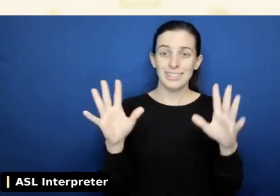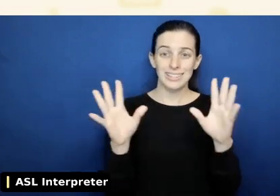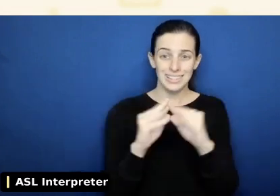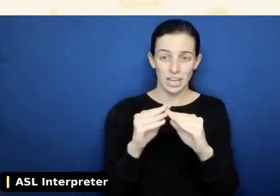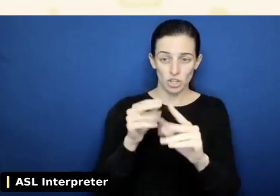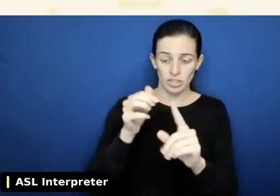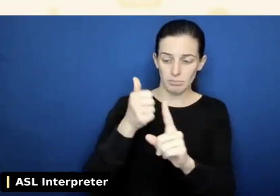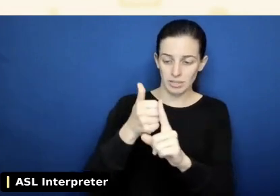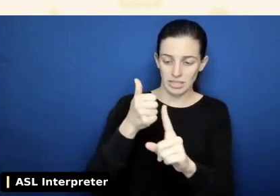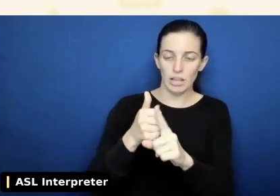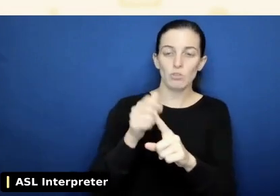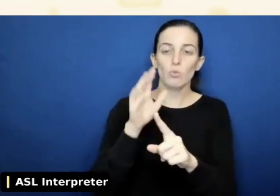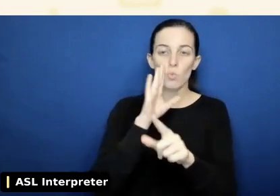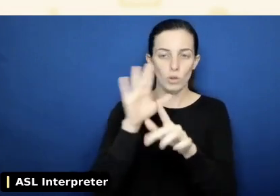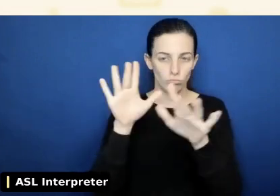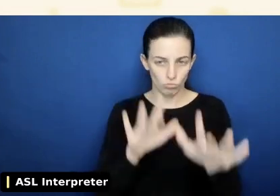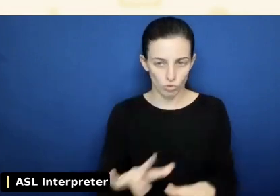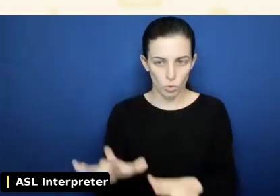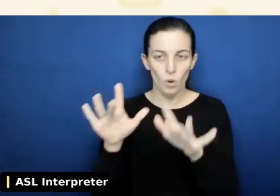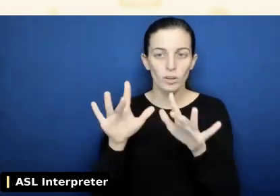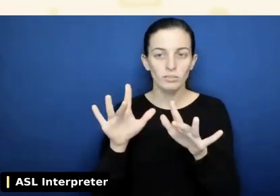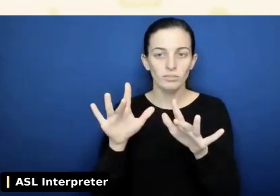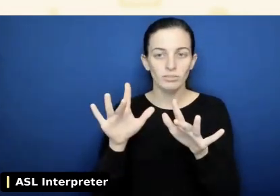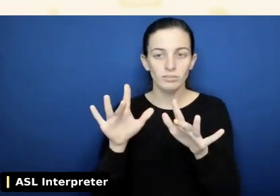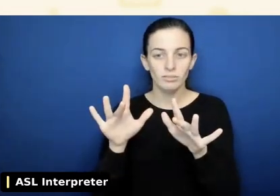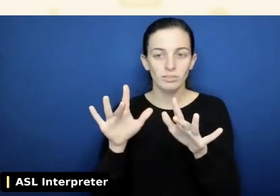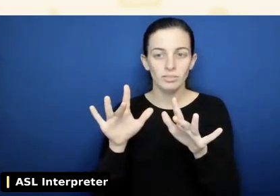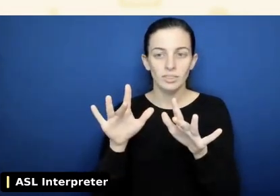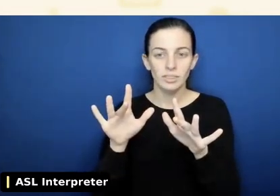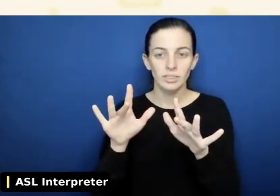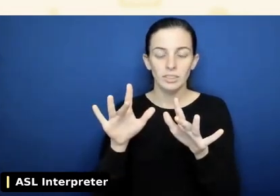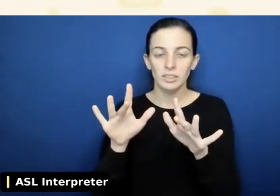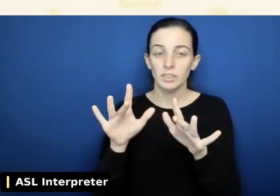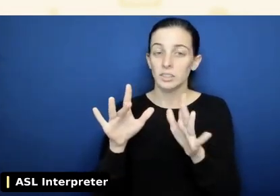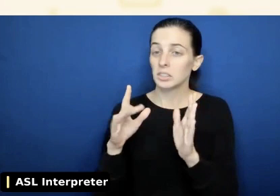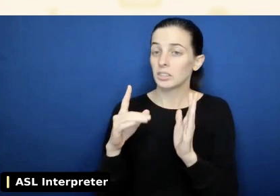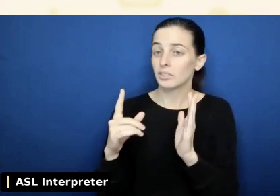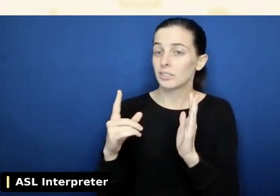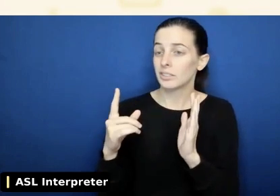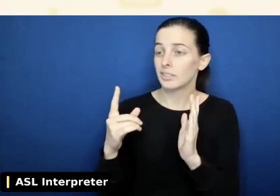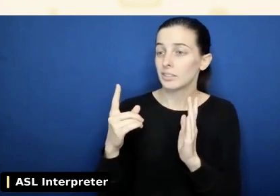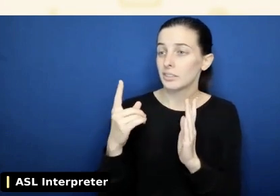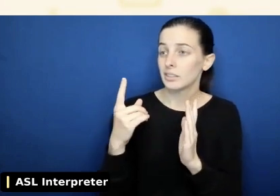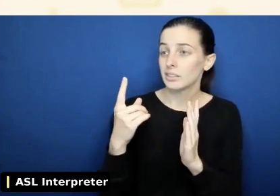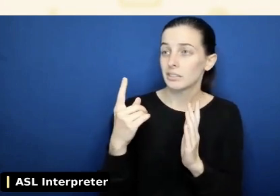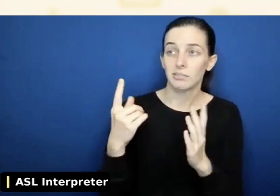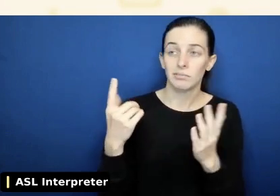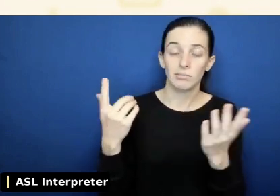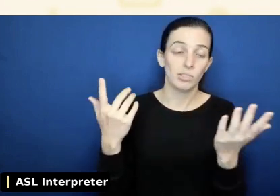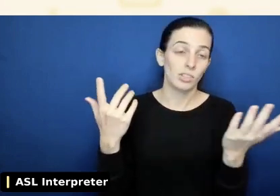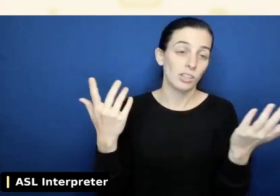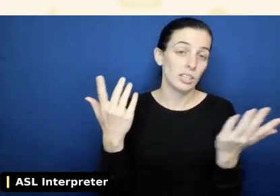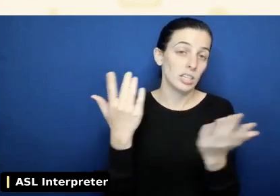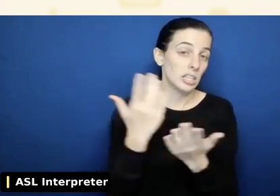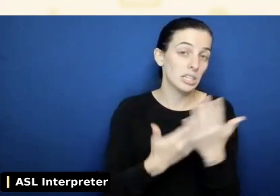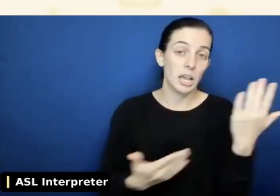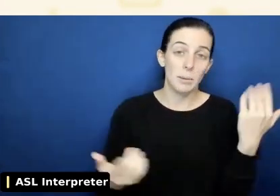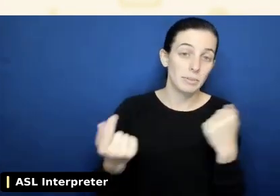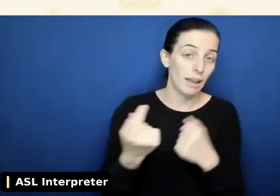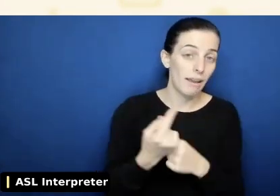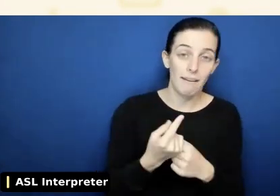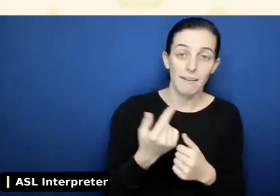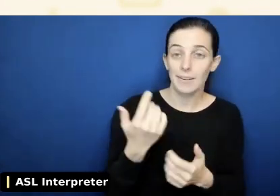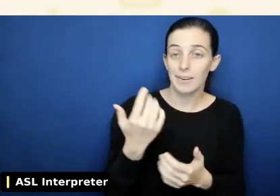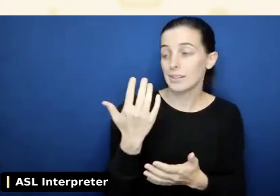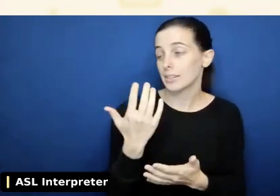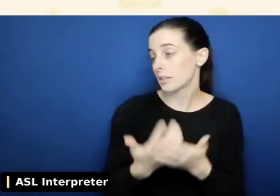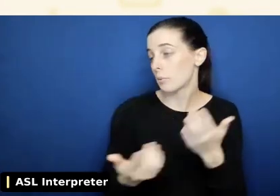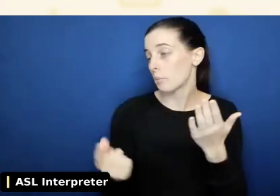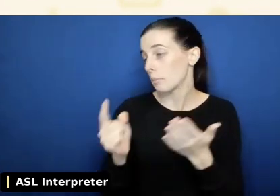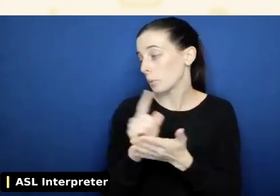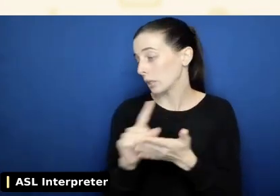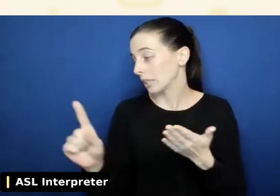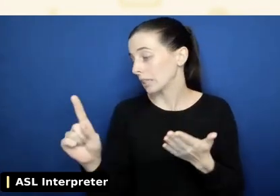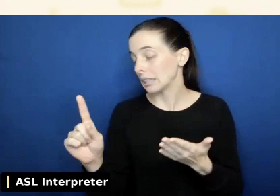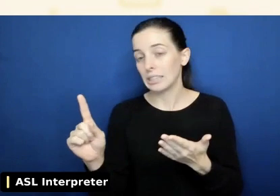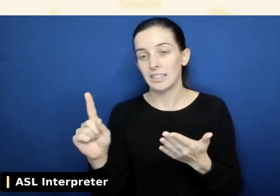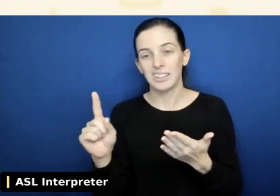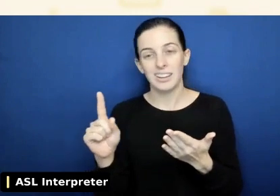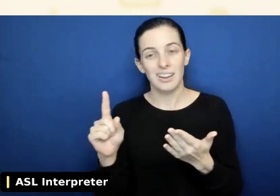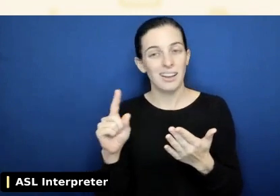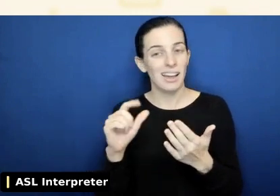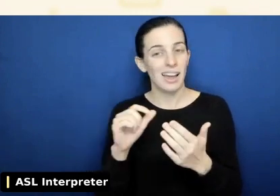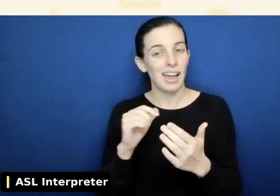and how long it takes to process all those videos from 24 hours,